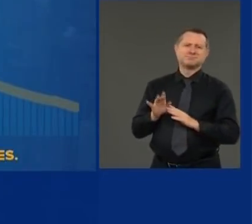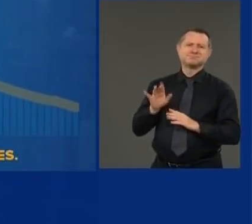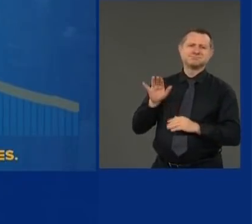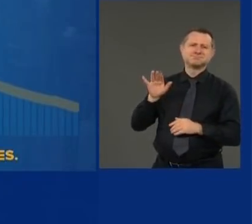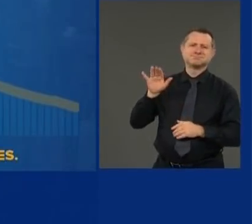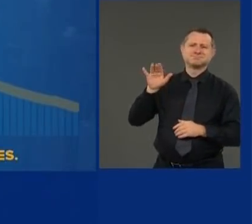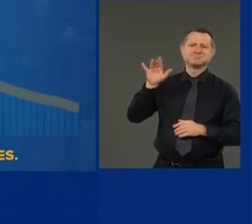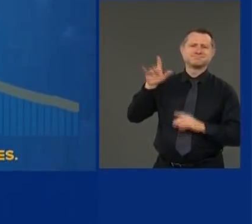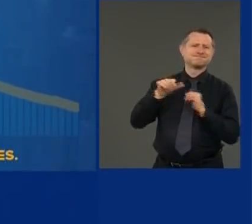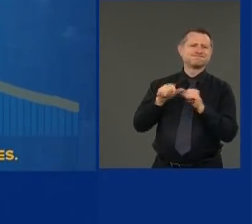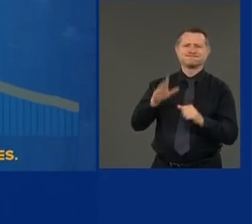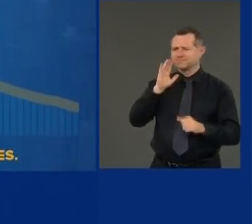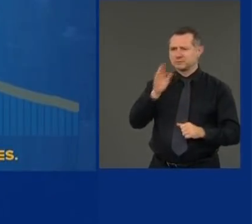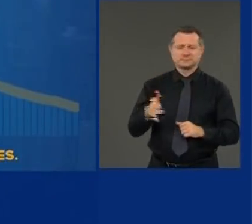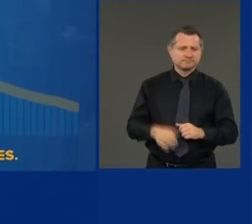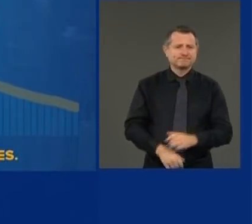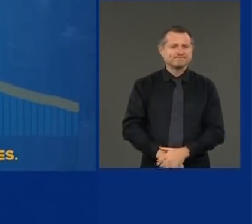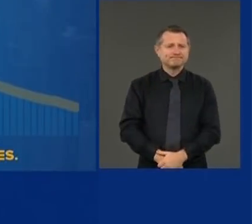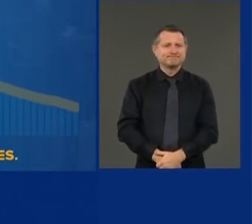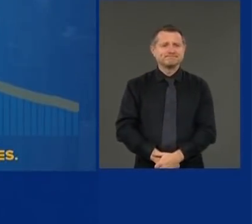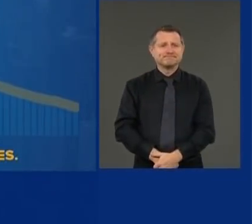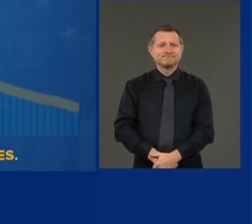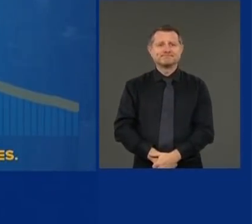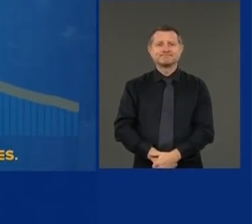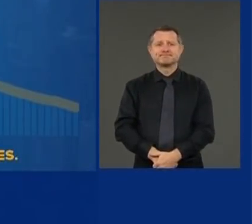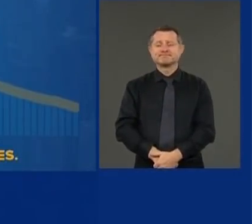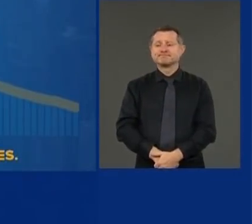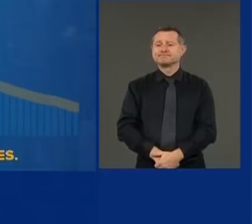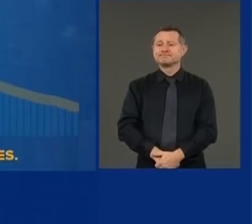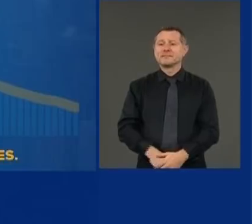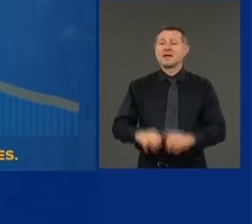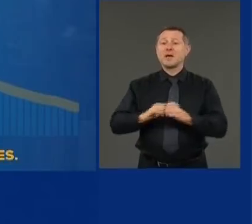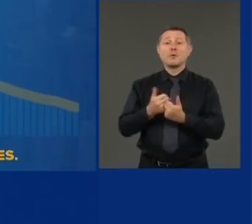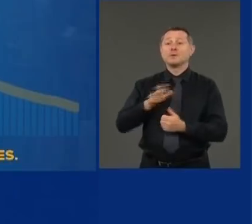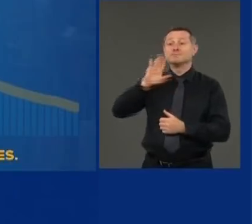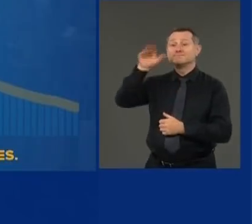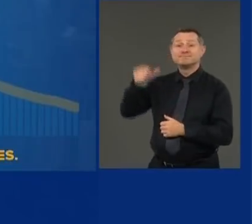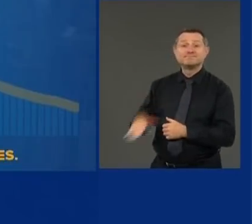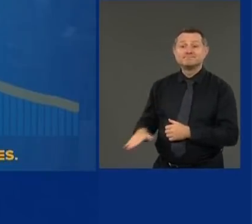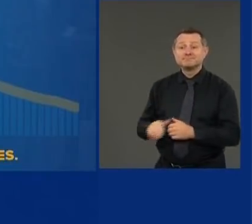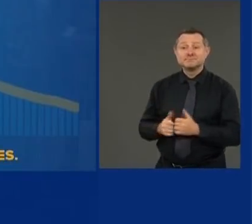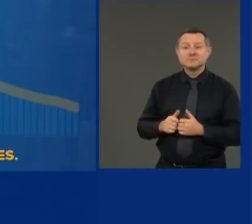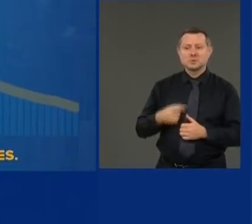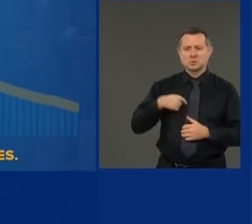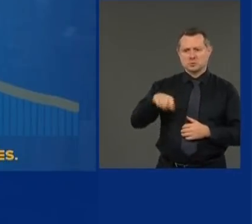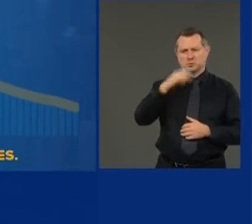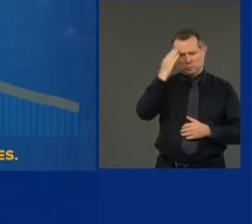IF WE ARE IN THE STATE OF DENIAL, YOU'RE GOING TO SEE THAT